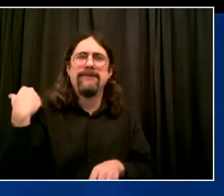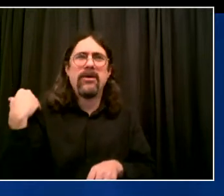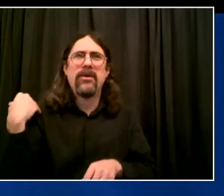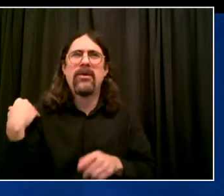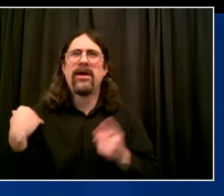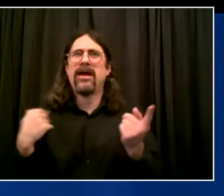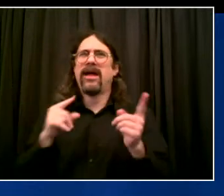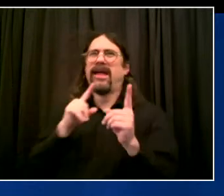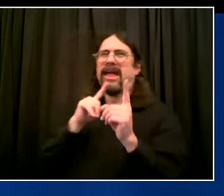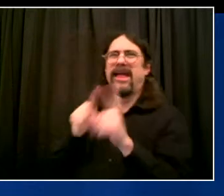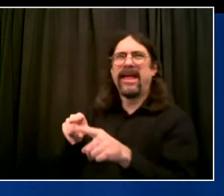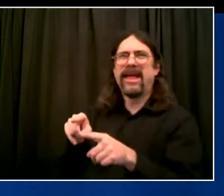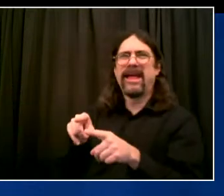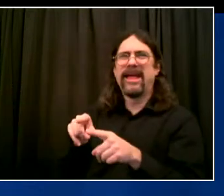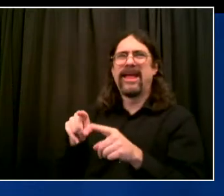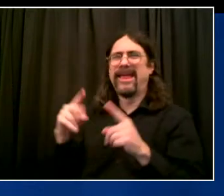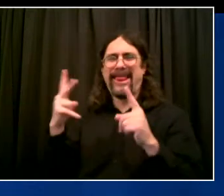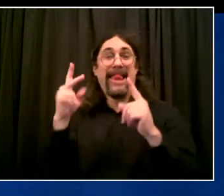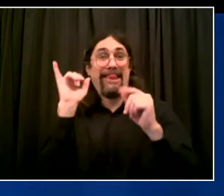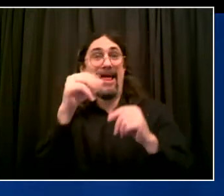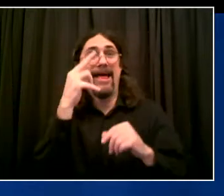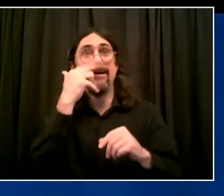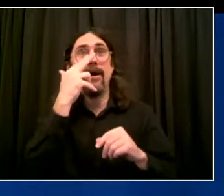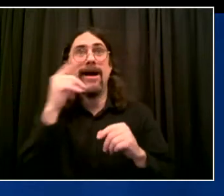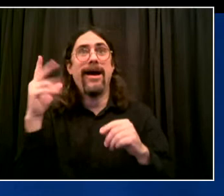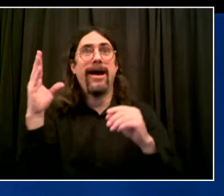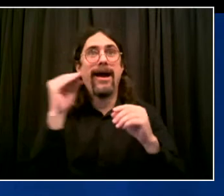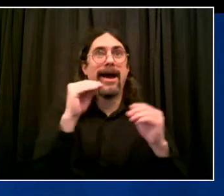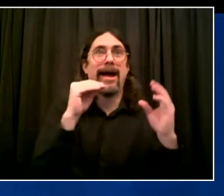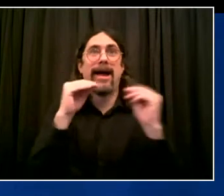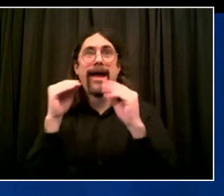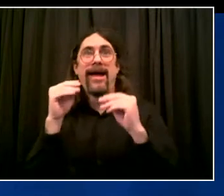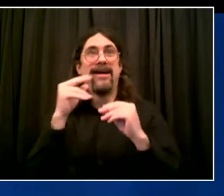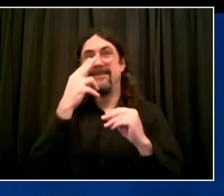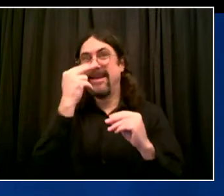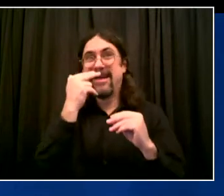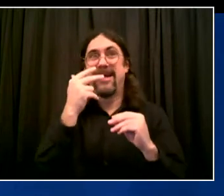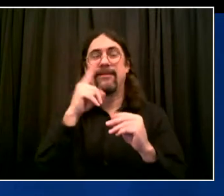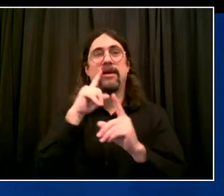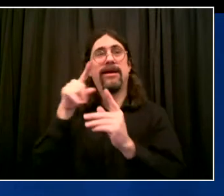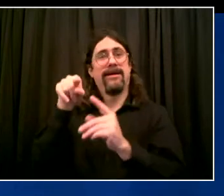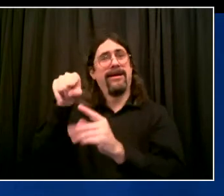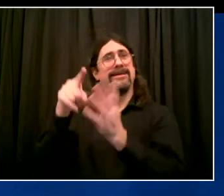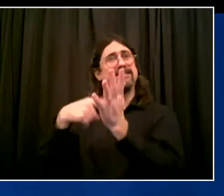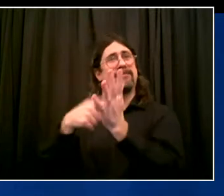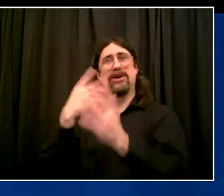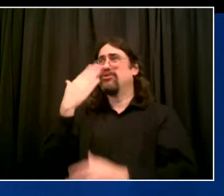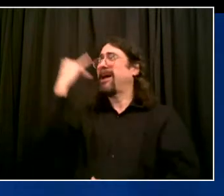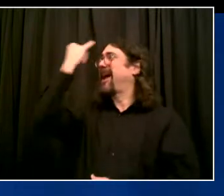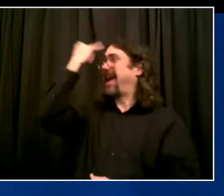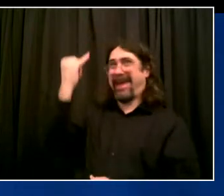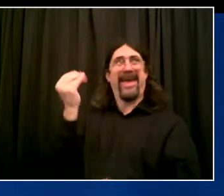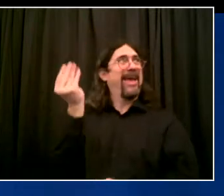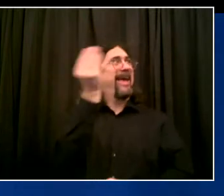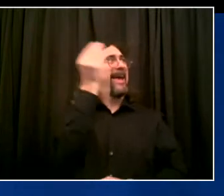I'VE HAD IT THERE SINCE MY TIME, IT'S THE OPPOSITE OF WHAT